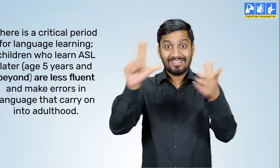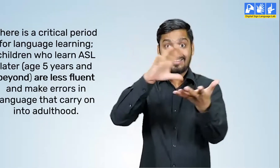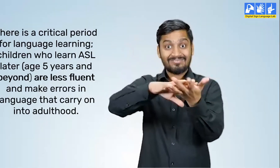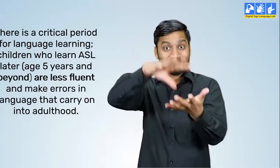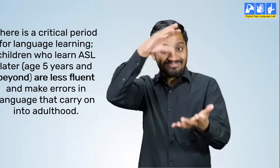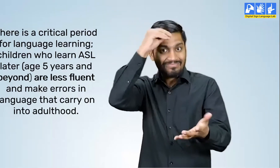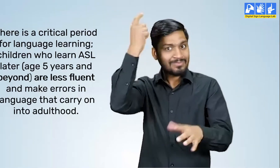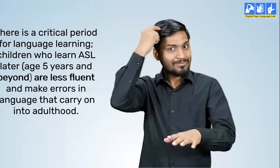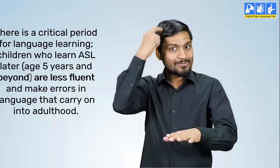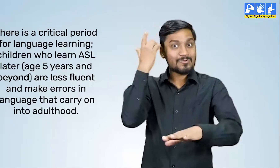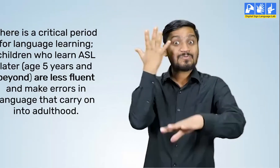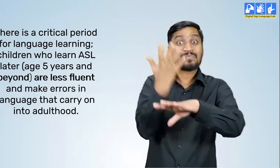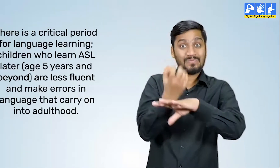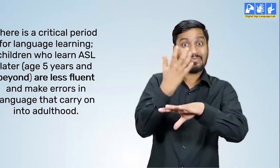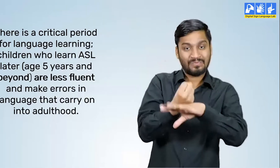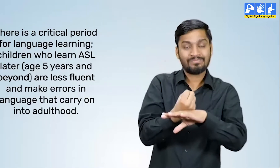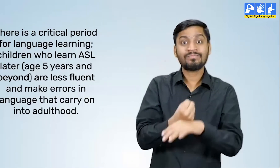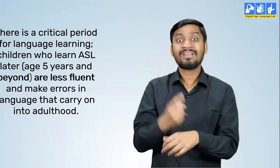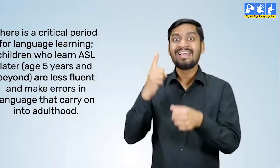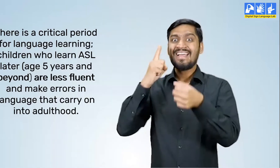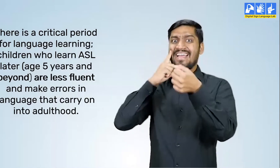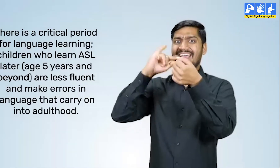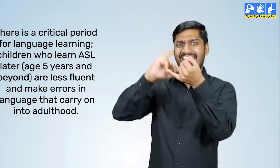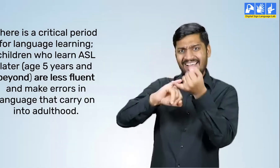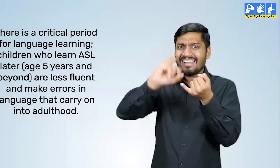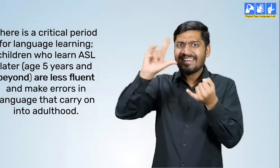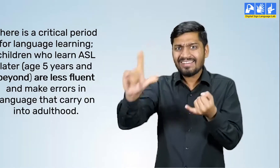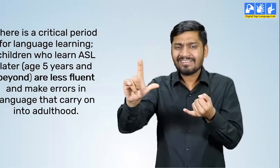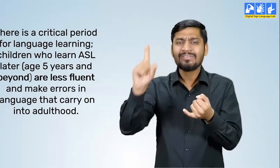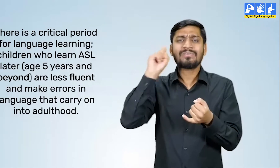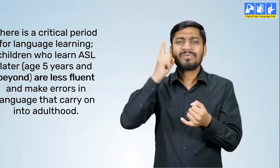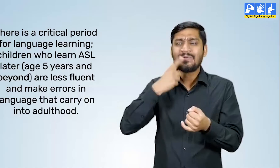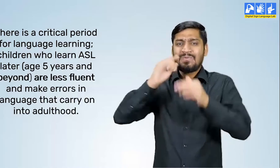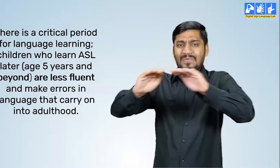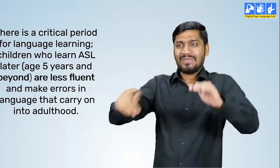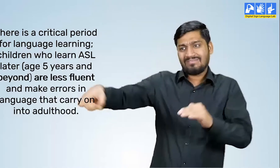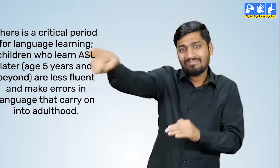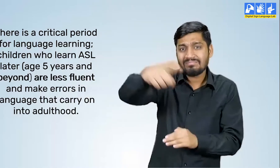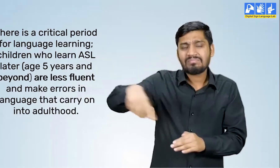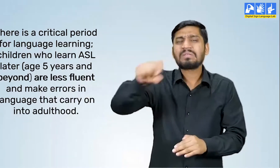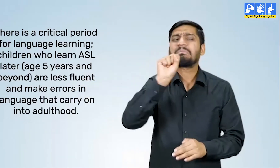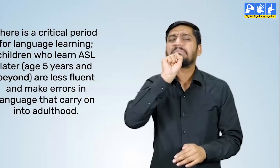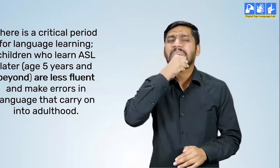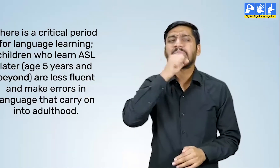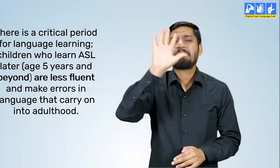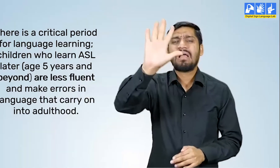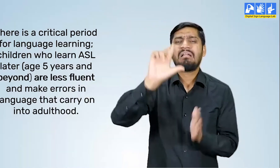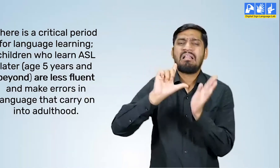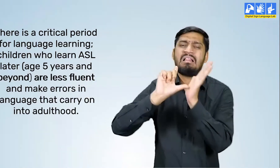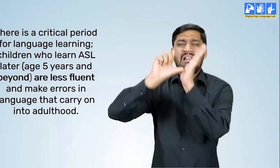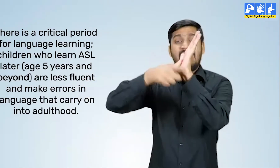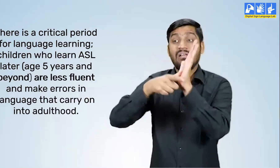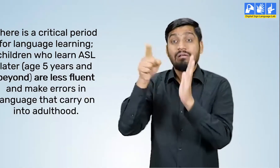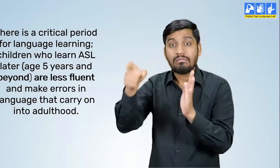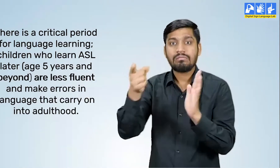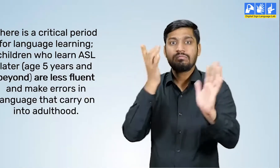There is a critical period for language learning, and children who learn ISL after the age of 5 years and beyond